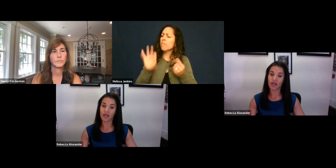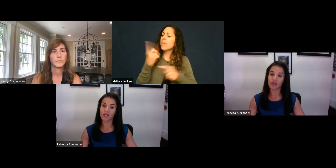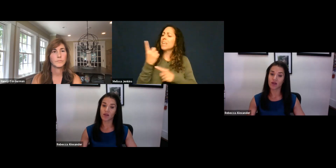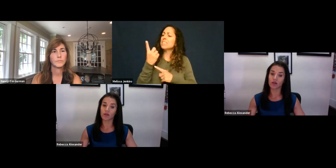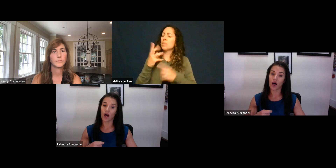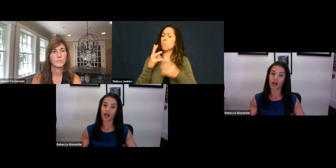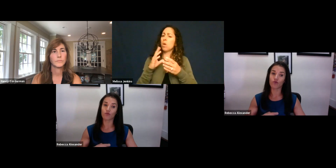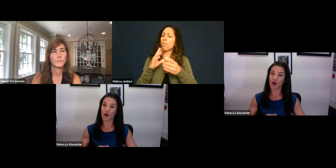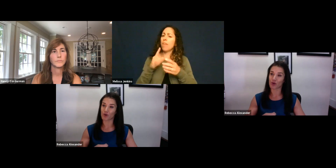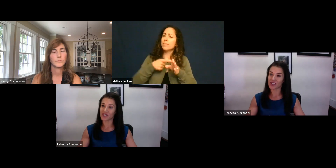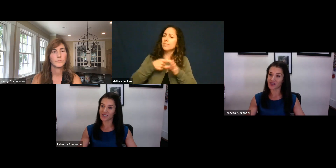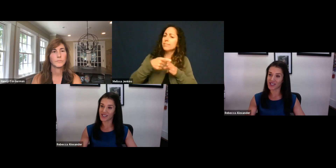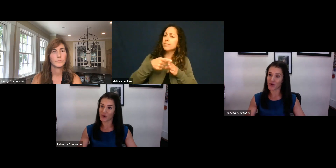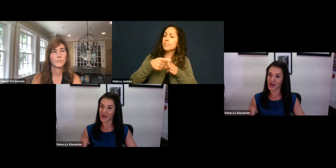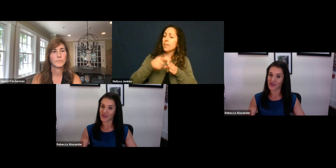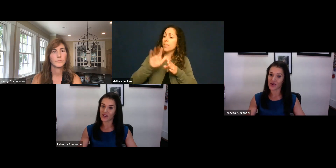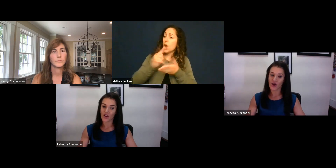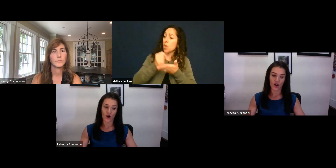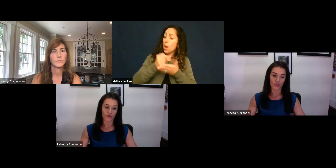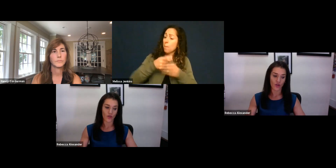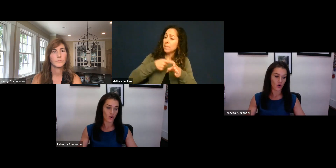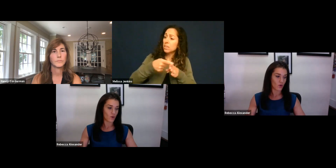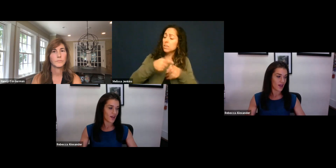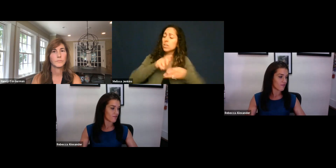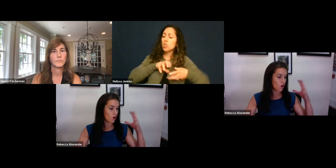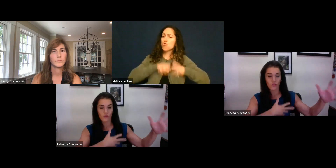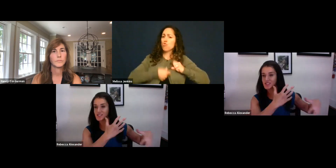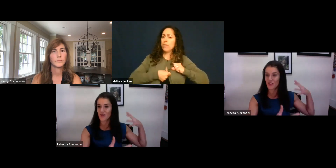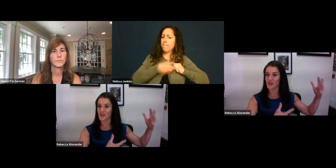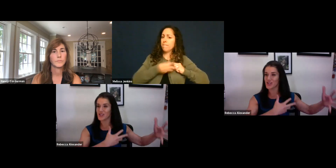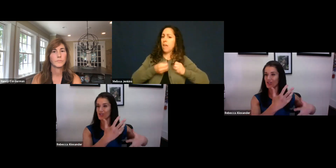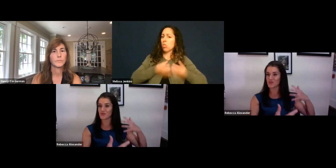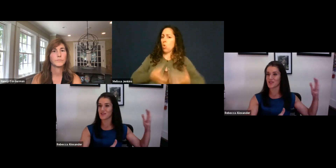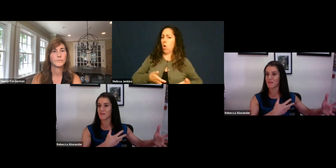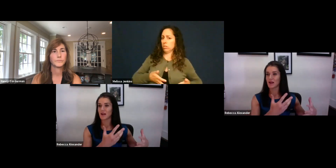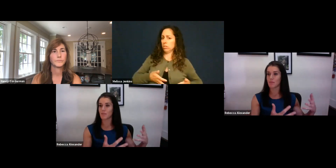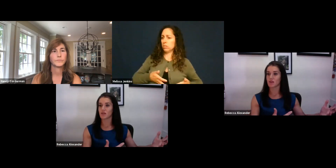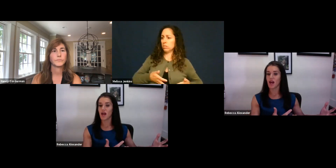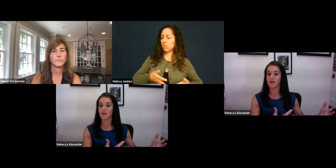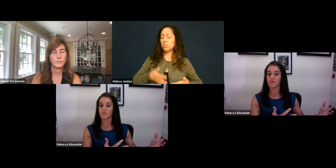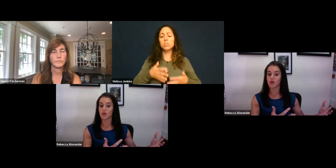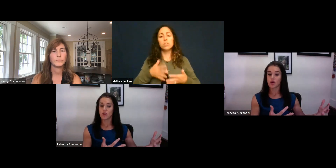Because a lot of what we're dealing with, although we have all these other issues that make up our life,